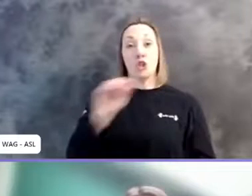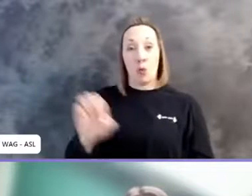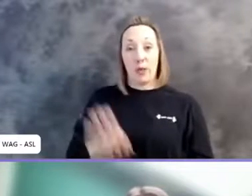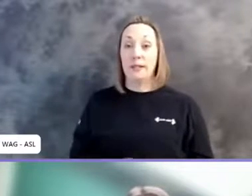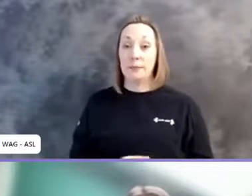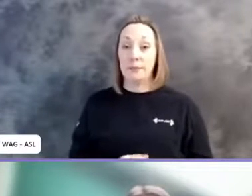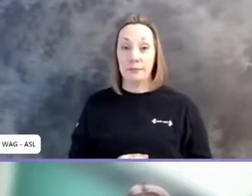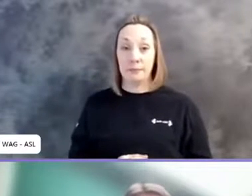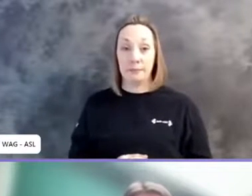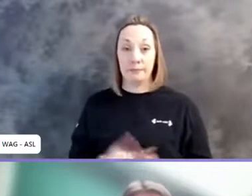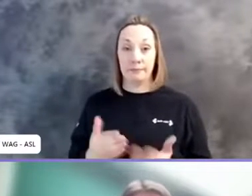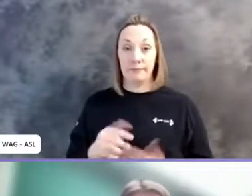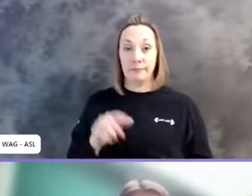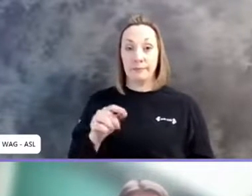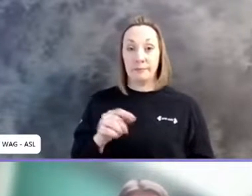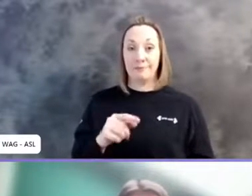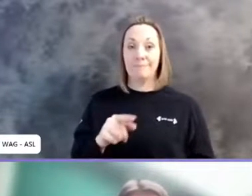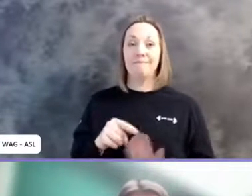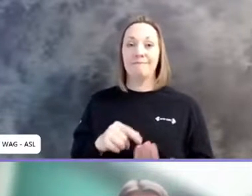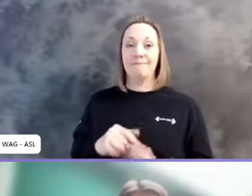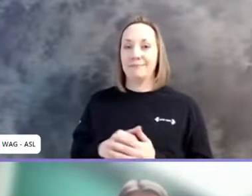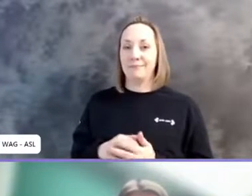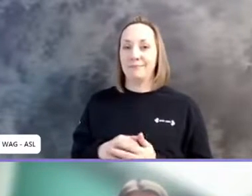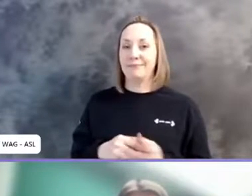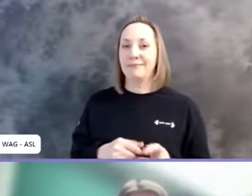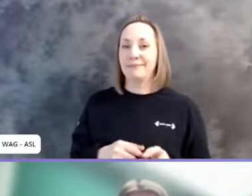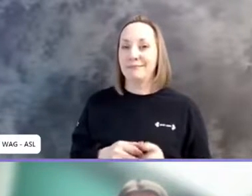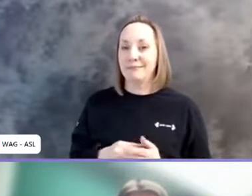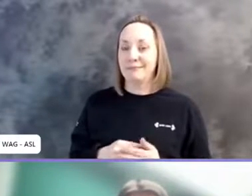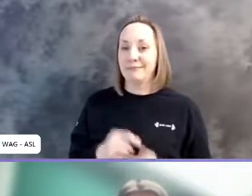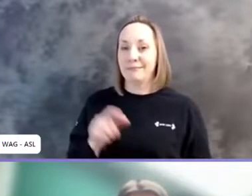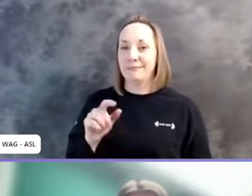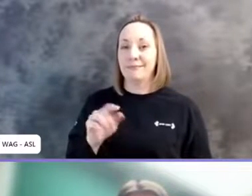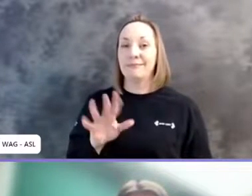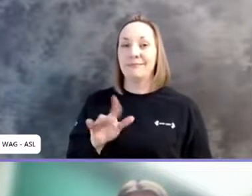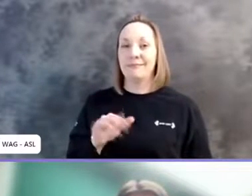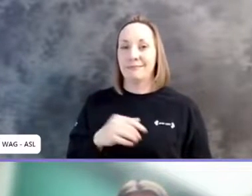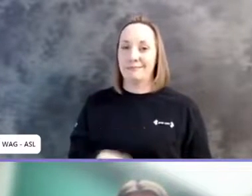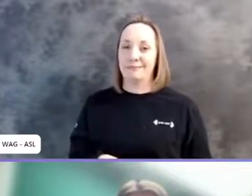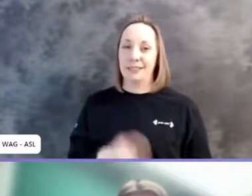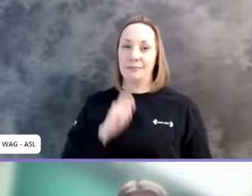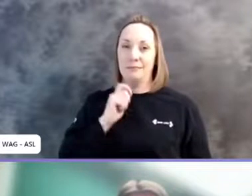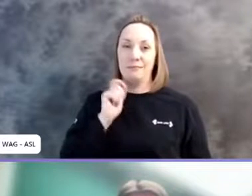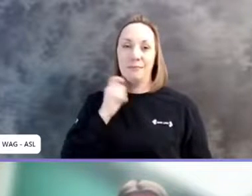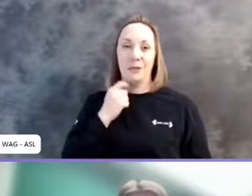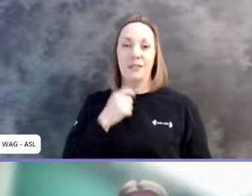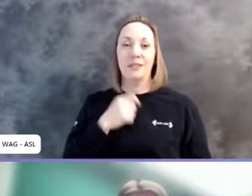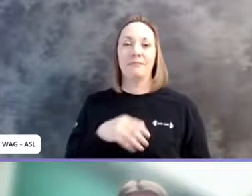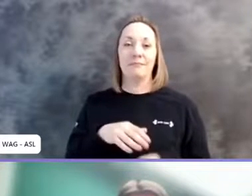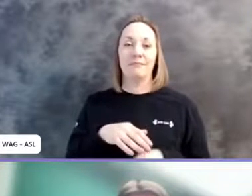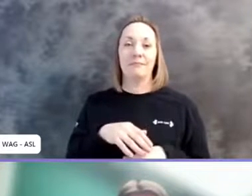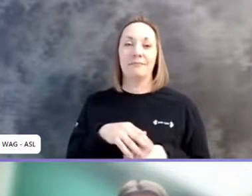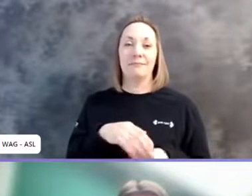their experiences. [GREG] Thank you, let's move on to Zoe Portlock next.